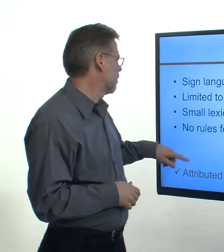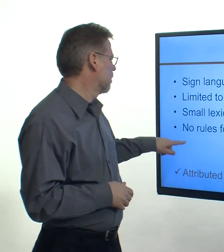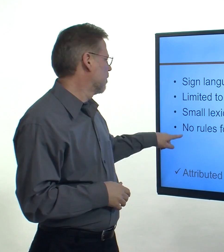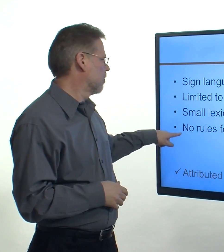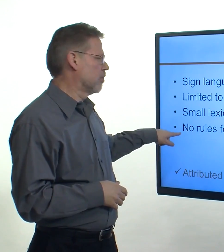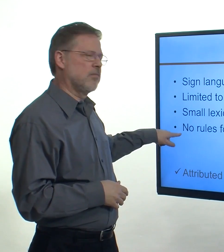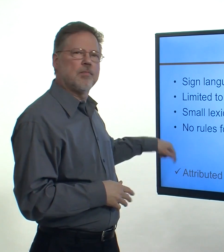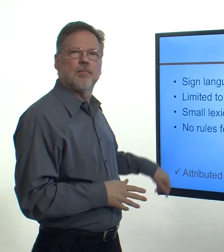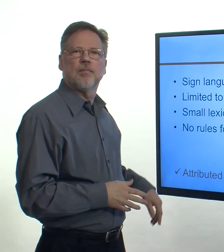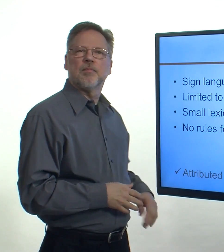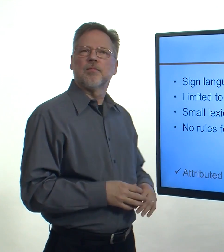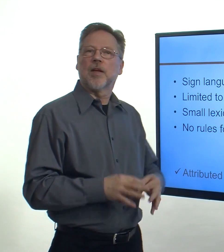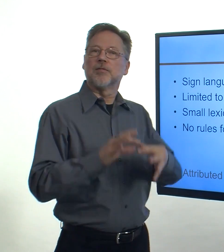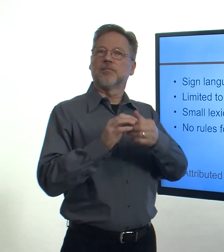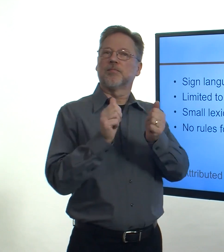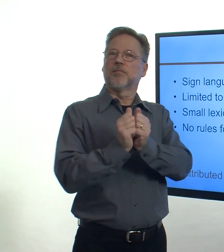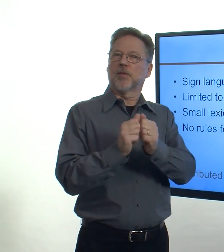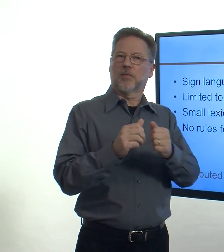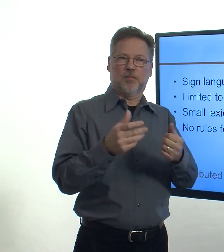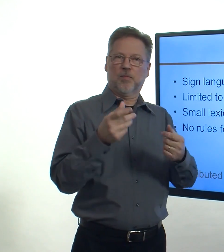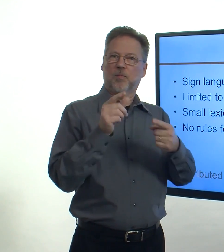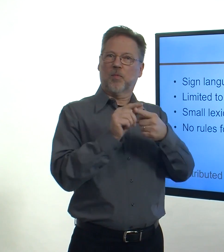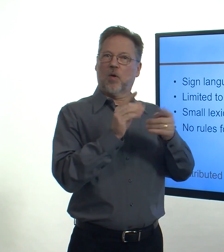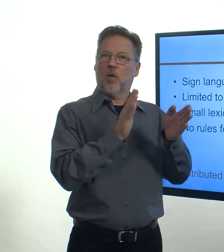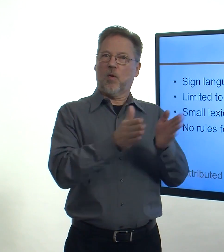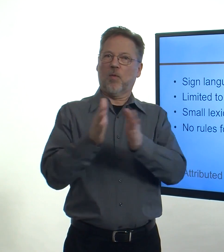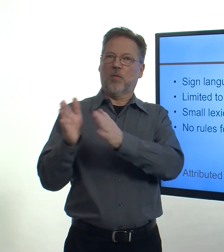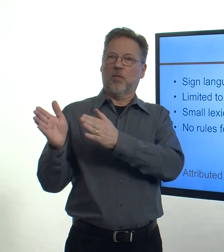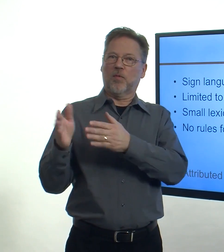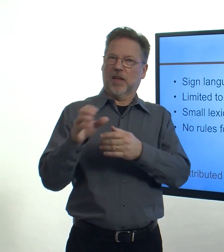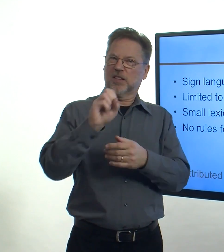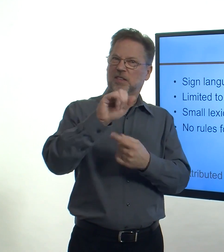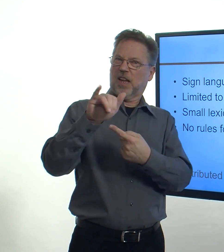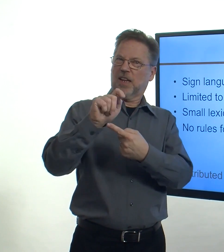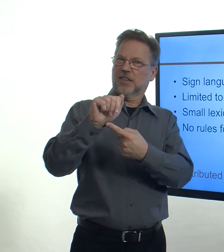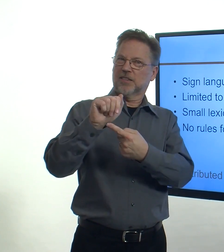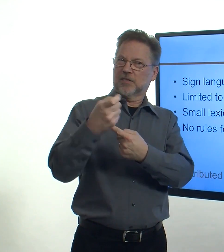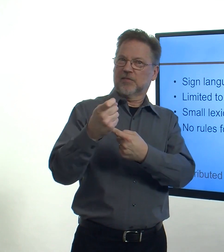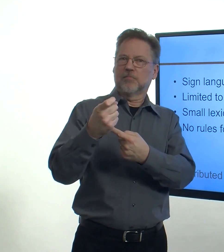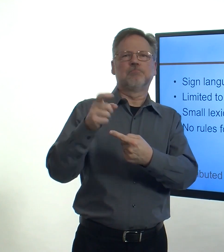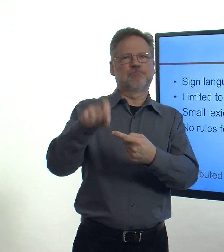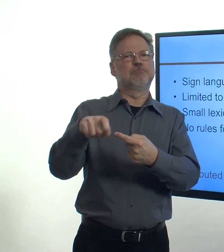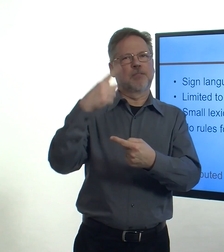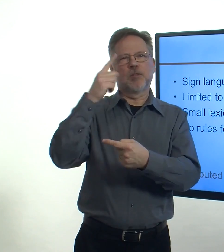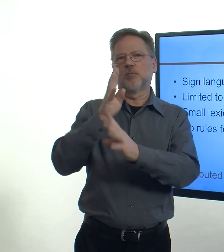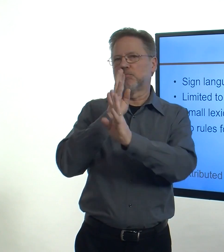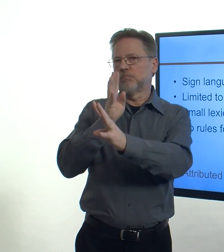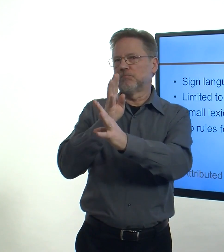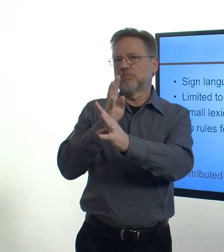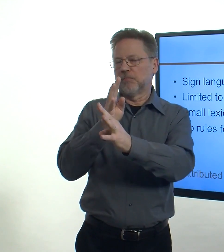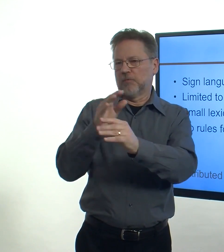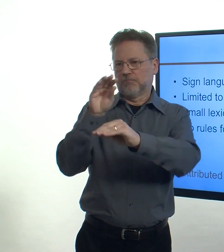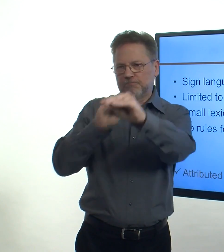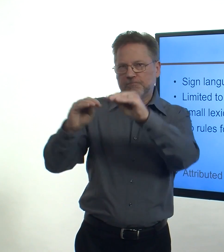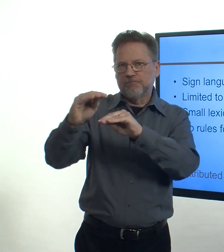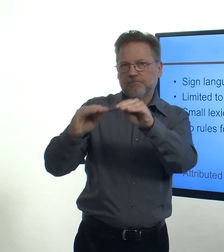Another one has to do with word order, or “syntax,” which is key for arranging spoken